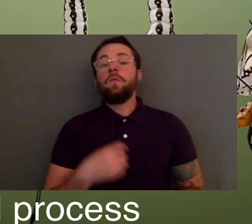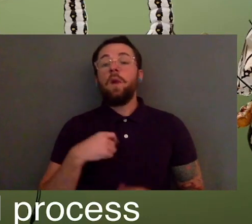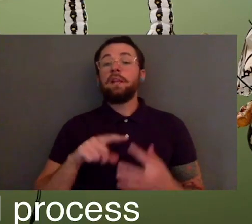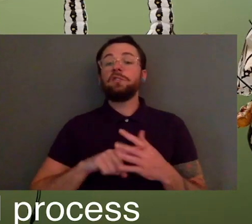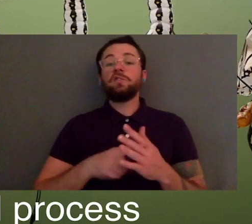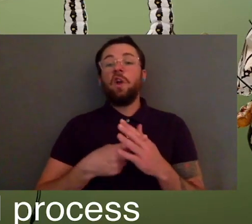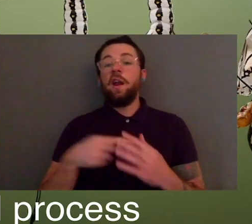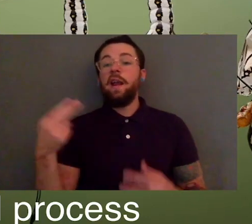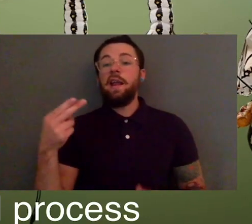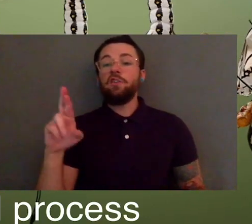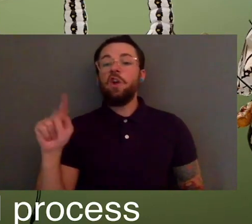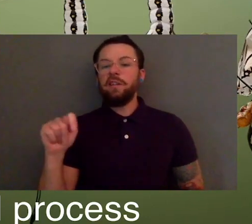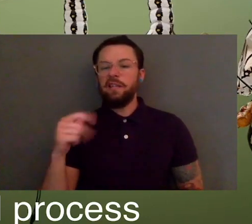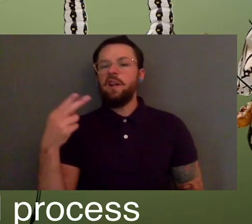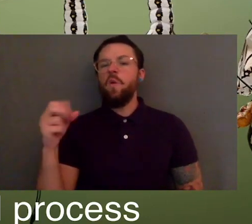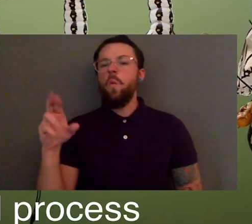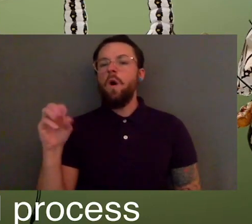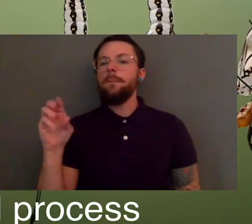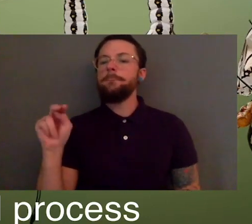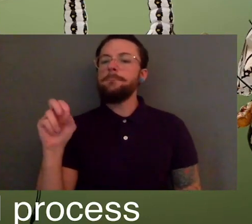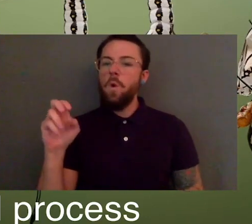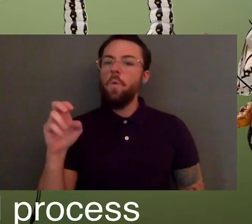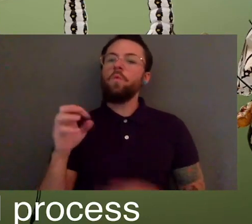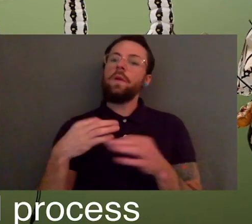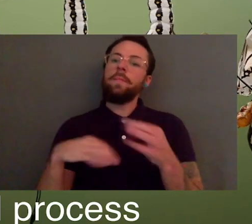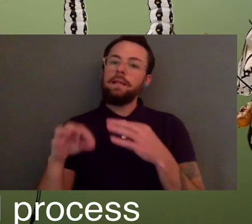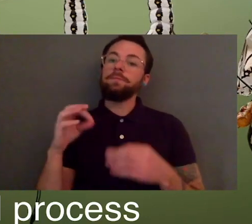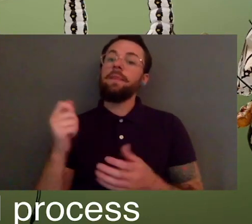It takes a lot of emotional strength.